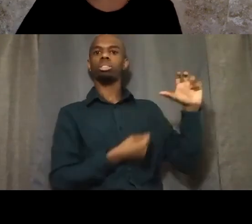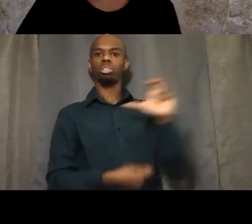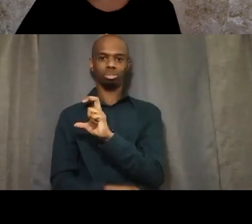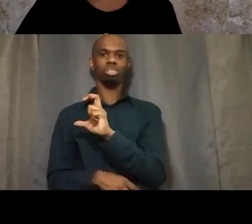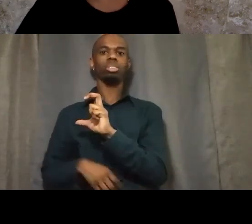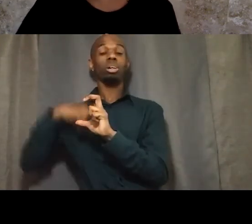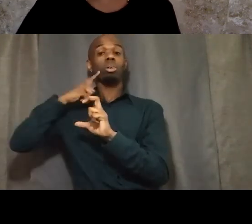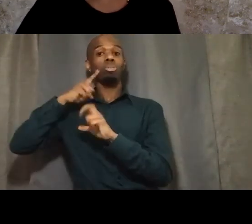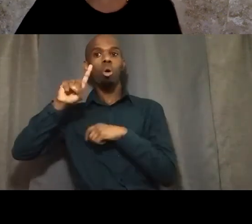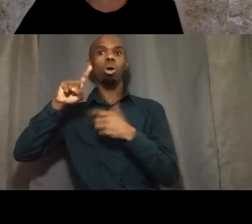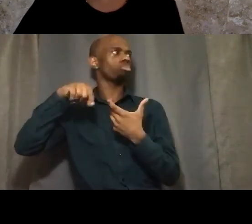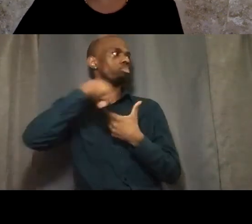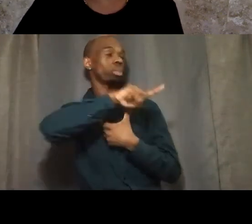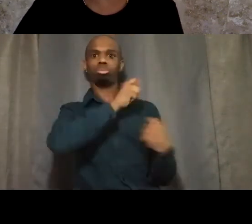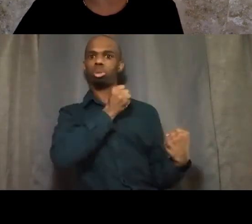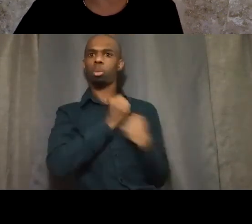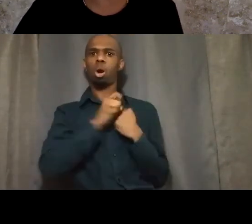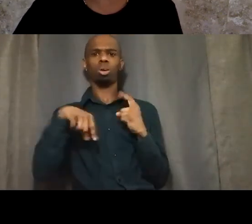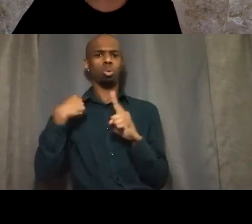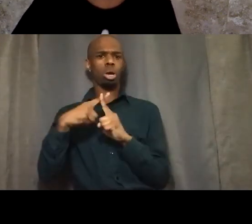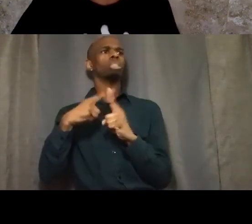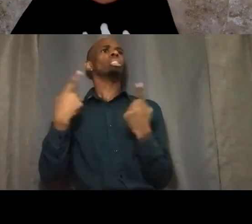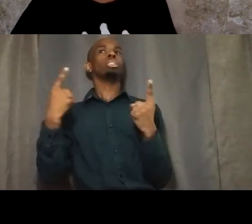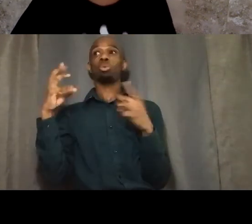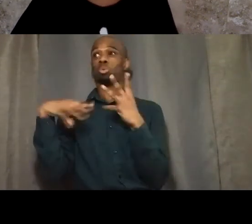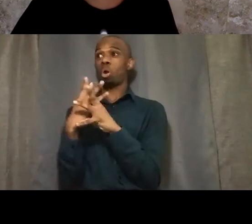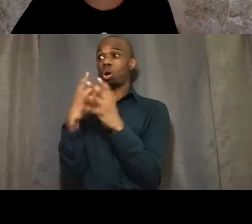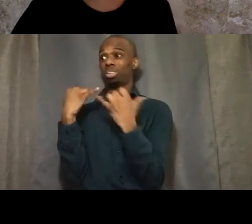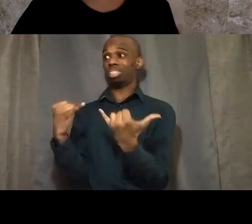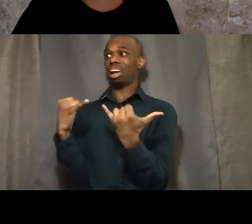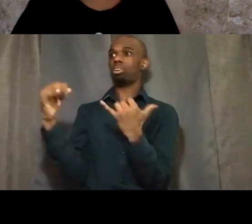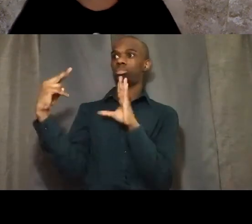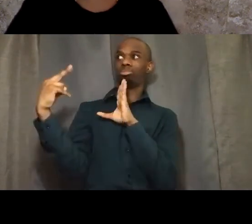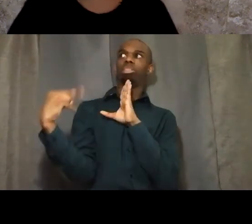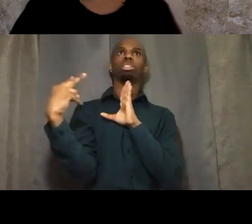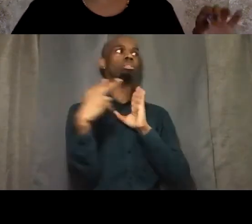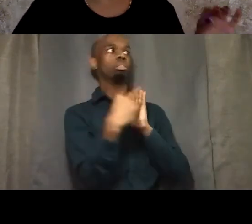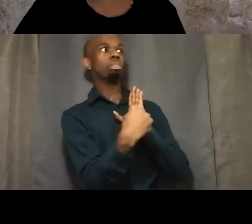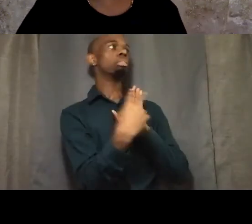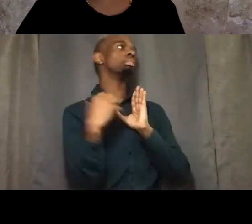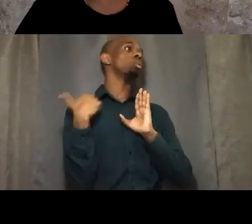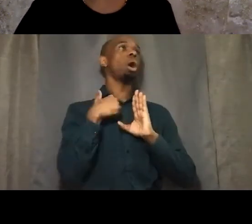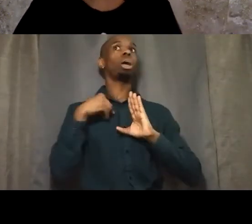And so for us, it was the least evil, right. Survival Pending Revolution is the recognition